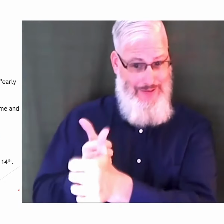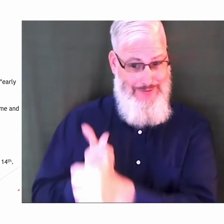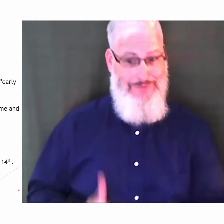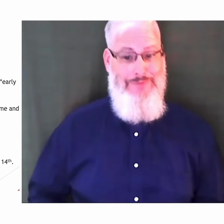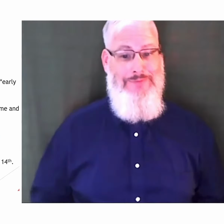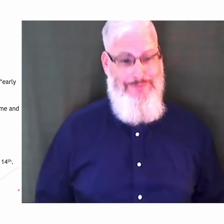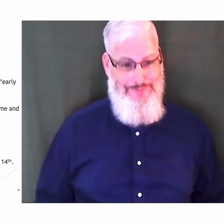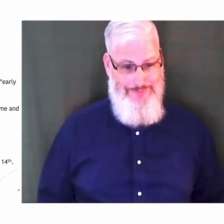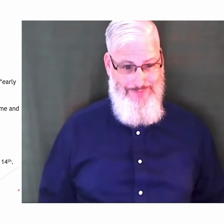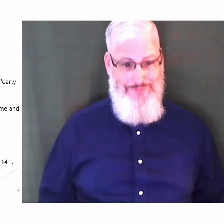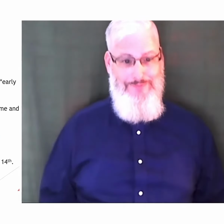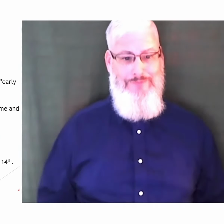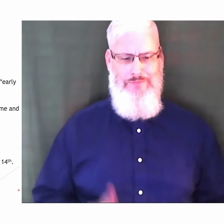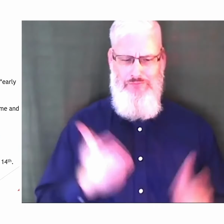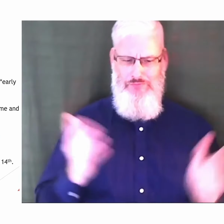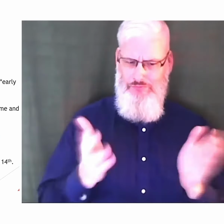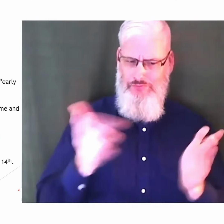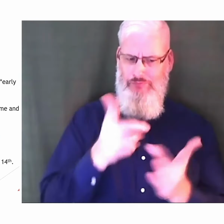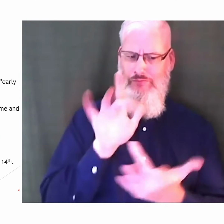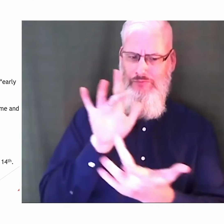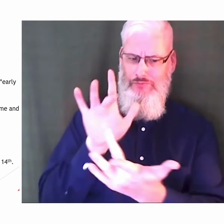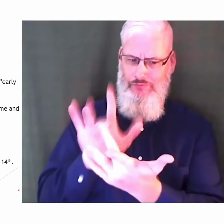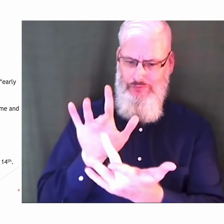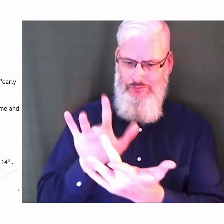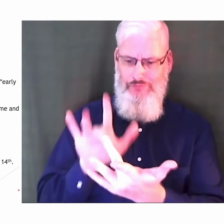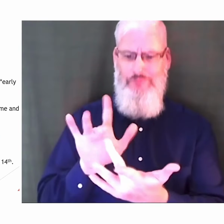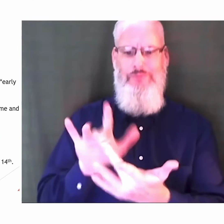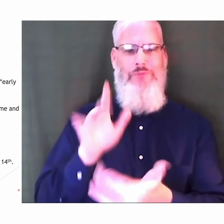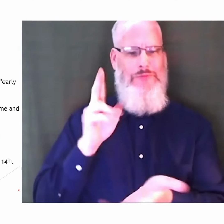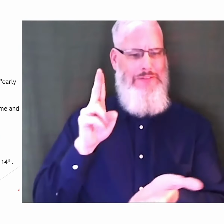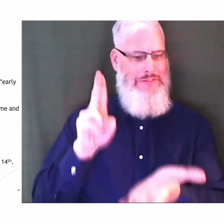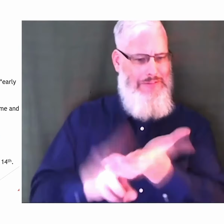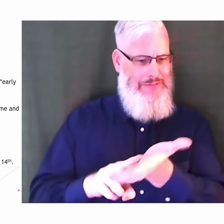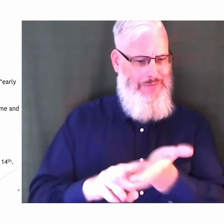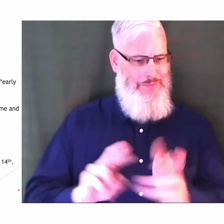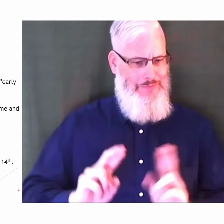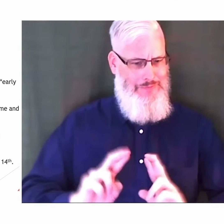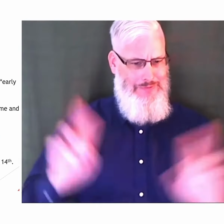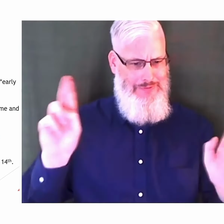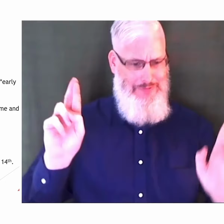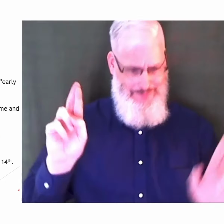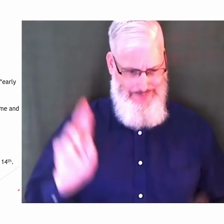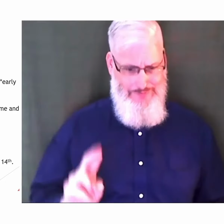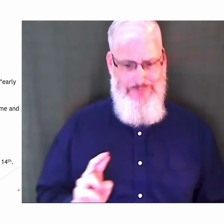Online registration is available at the, www.myvote.wi.gov through October 14th.